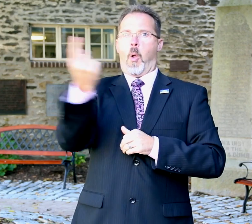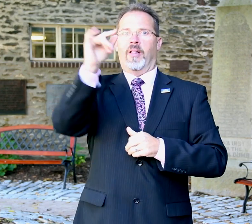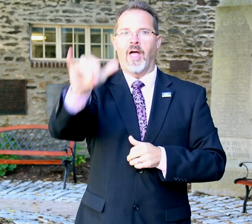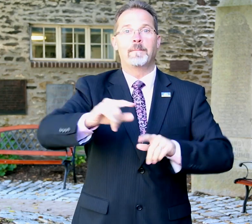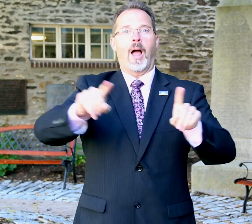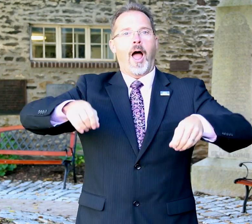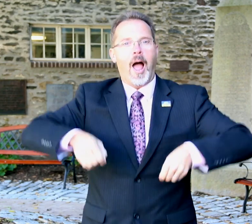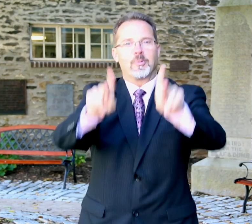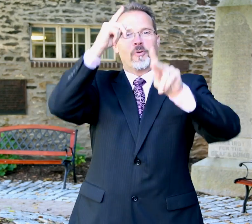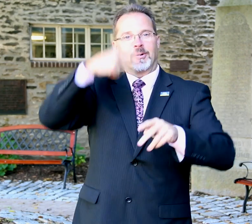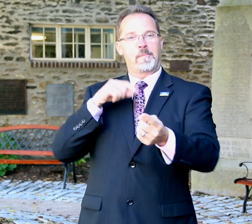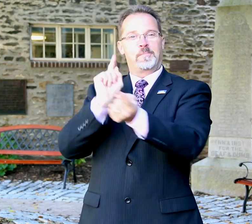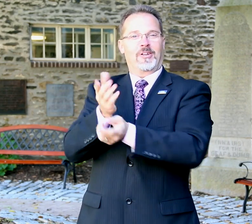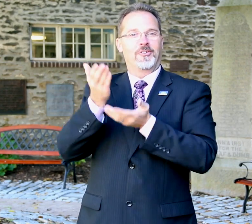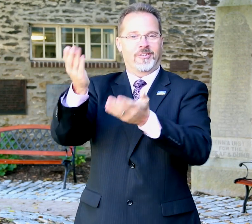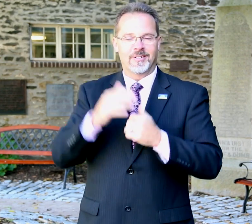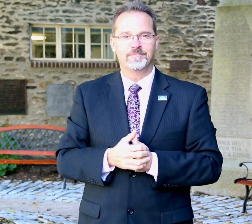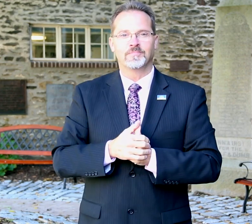Not only that - but the opportunity to meet her!